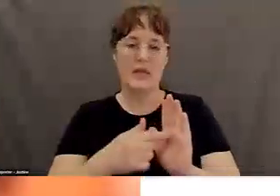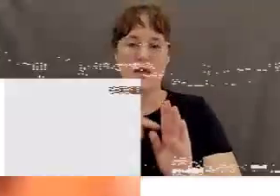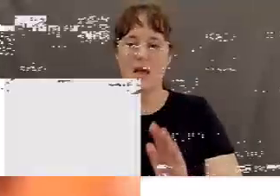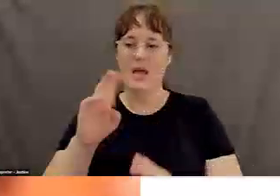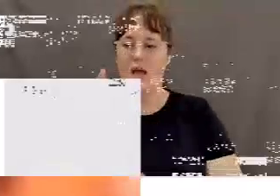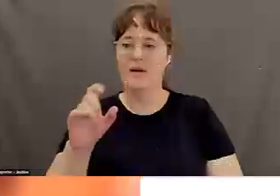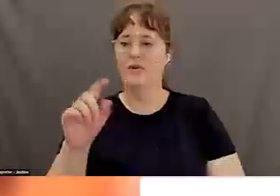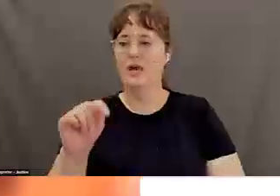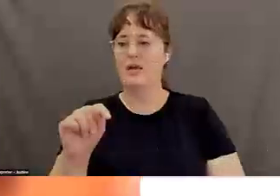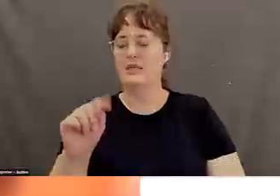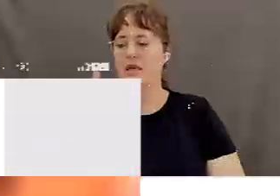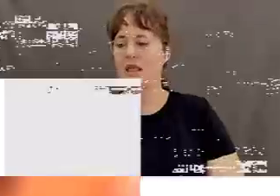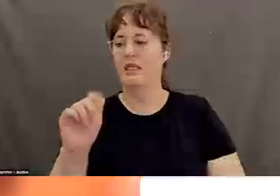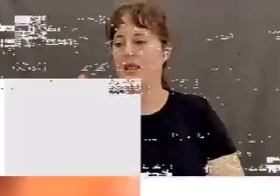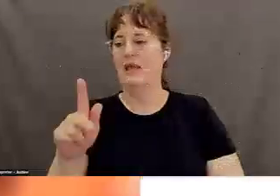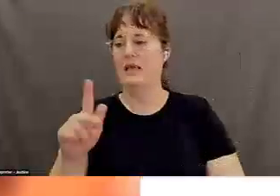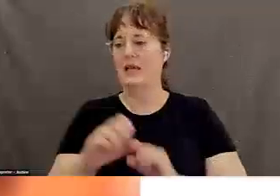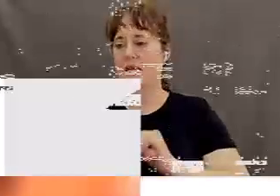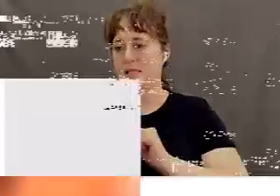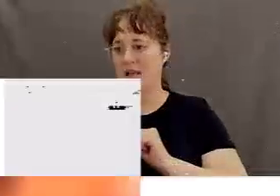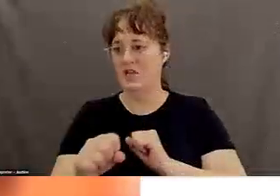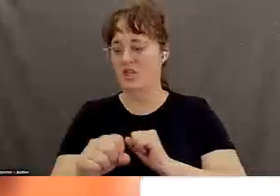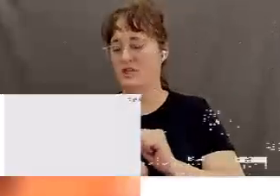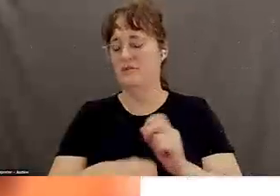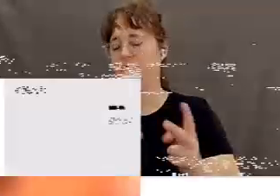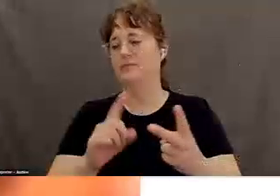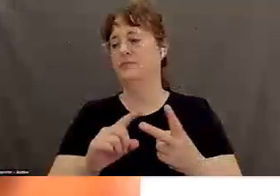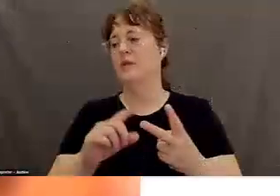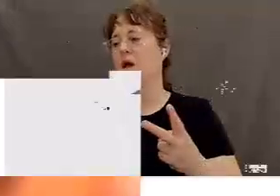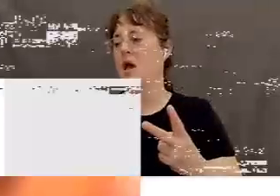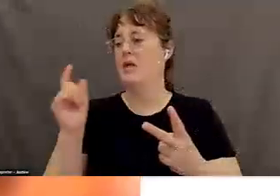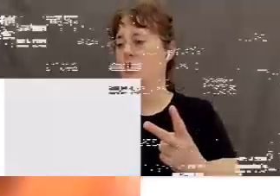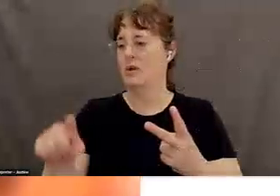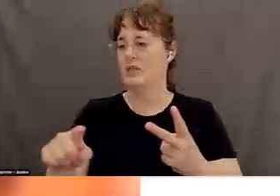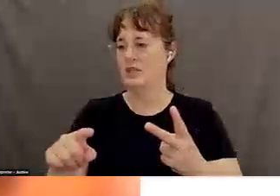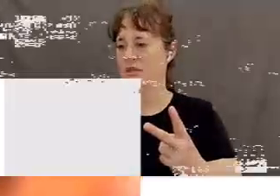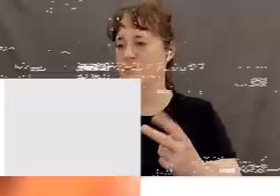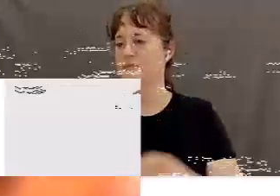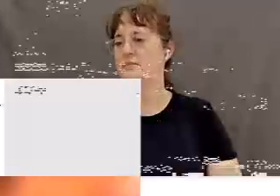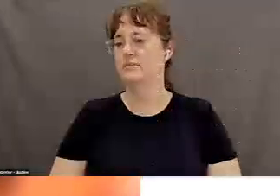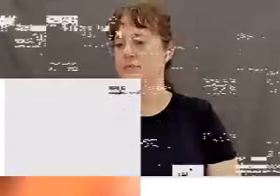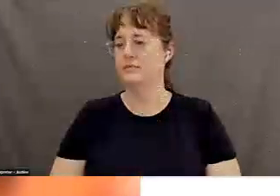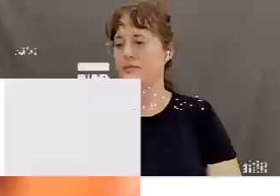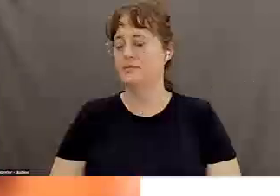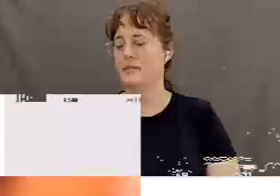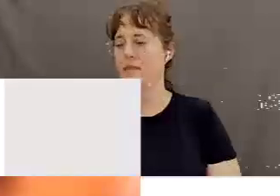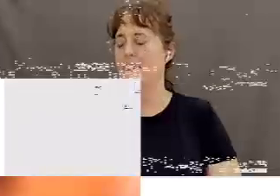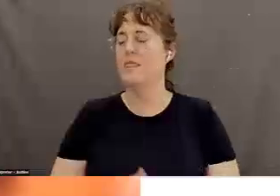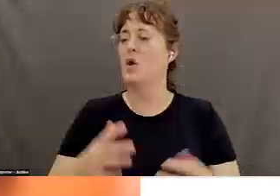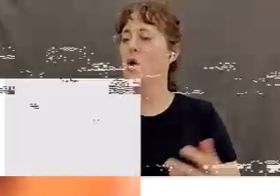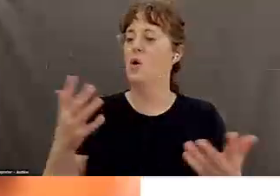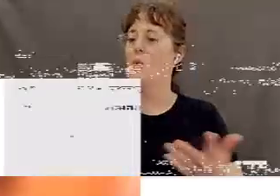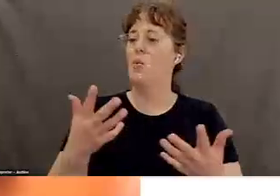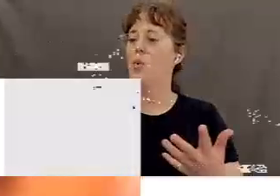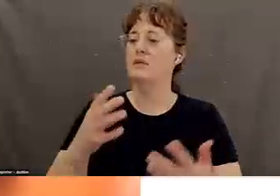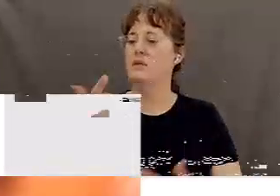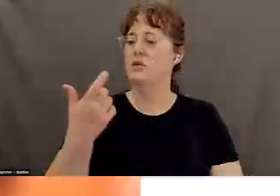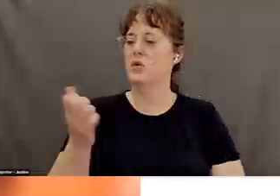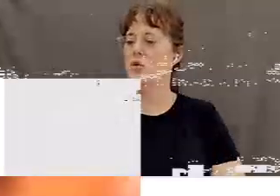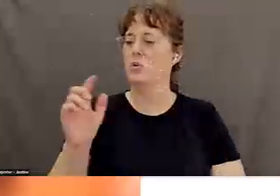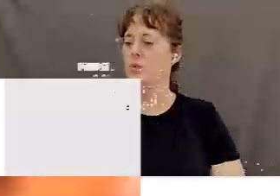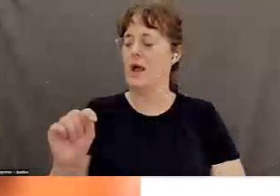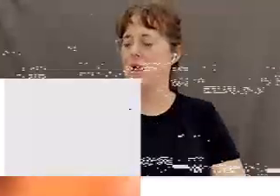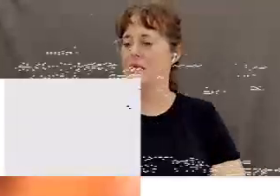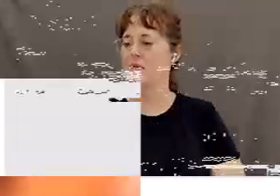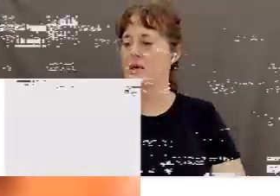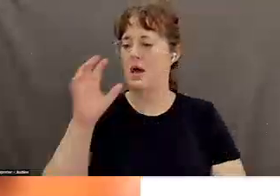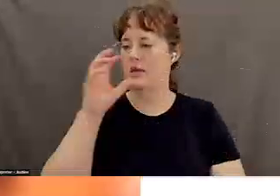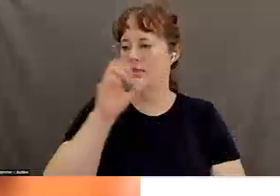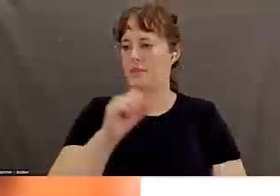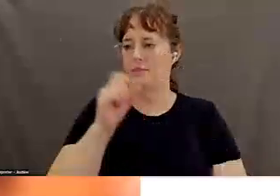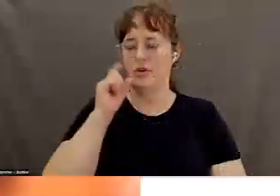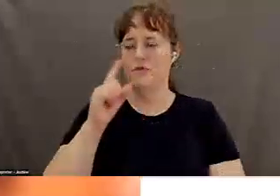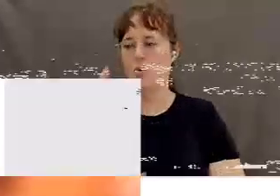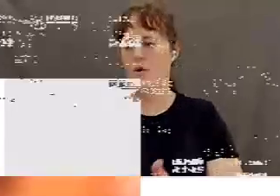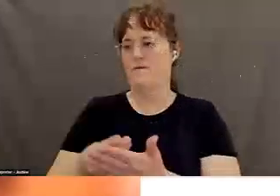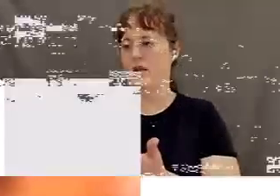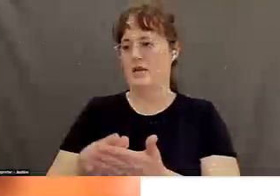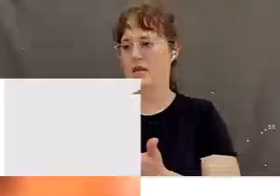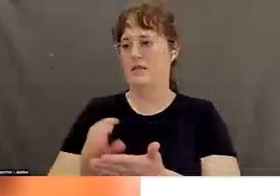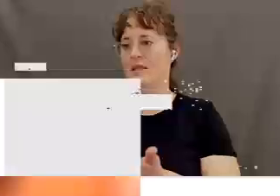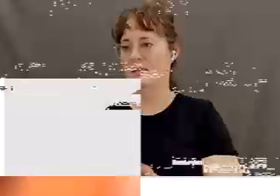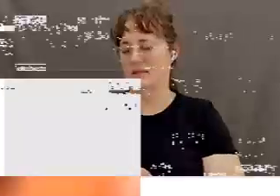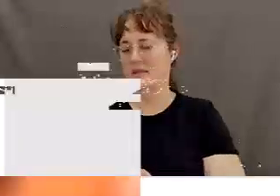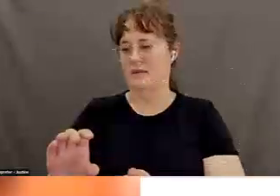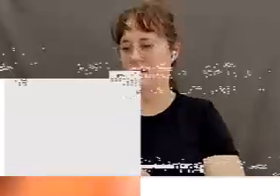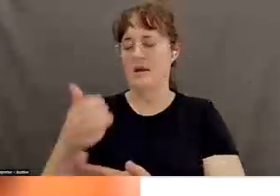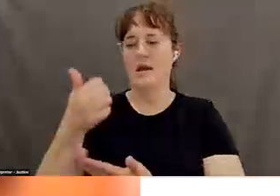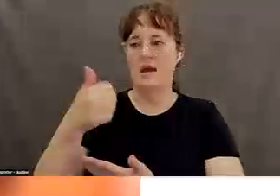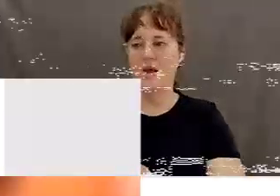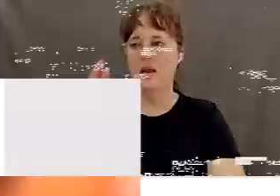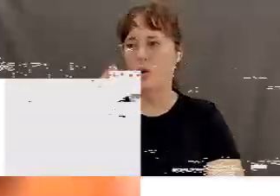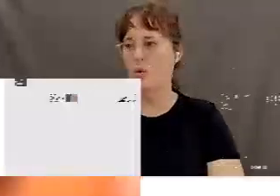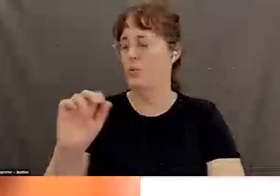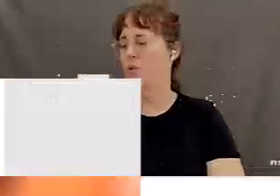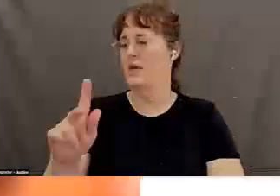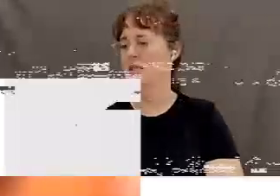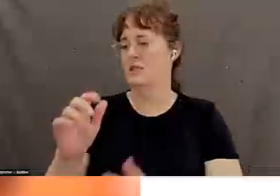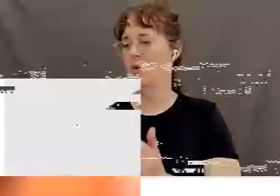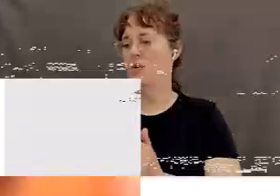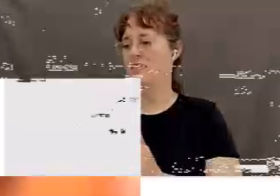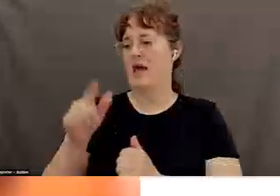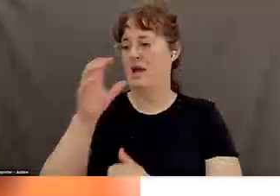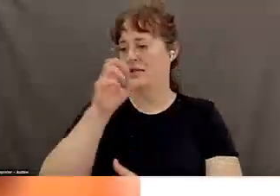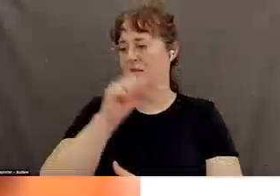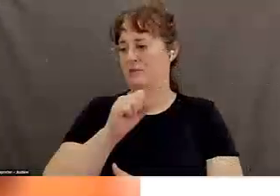Cassie Franklin: And then my other question on top of that one is, what are the grant assumptions that are involved in funding this, and are there any risks that are with those assumptions on the funding plan for this?